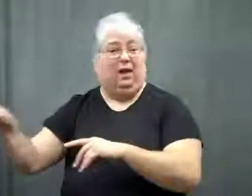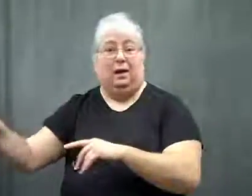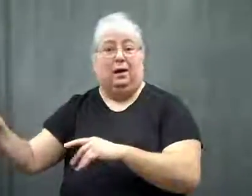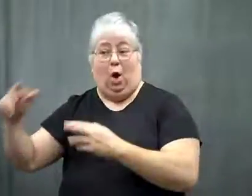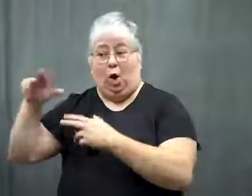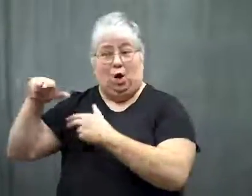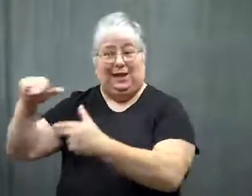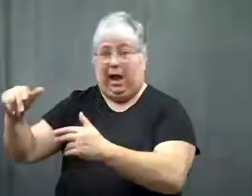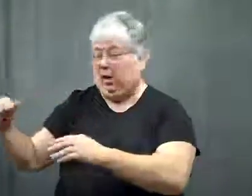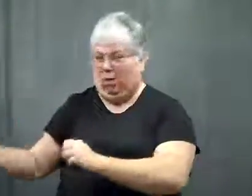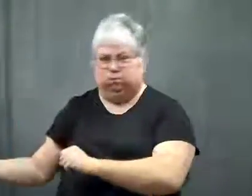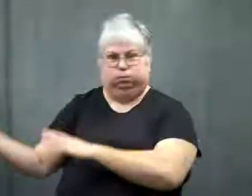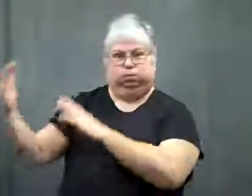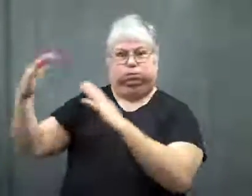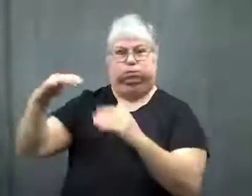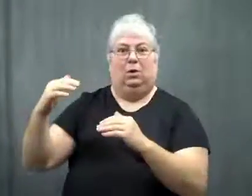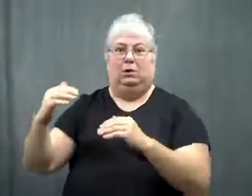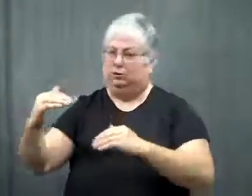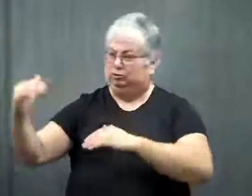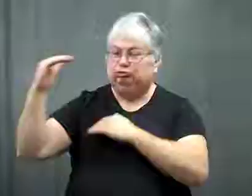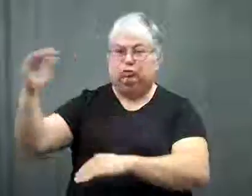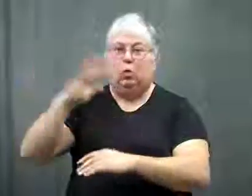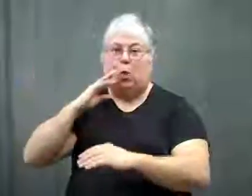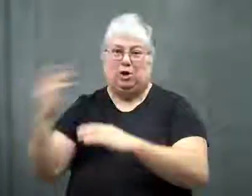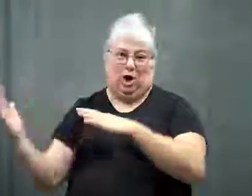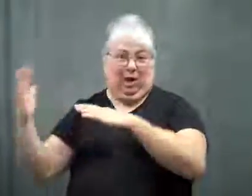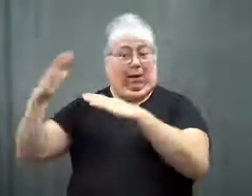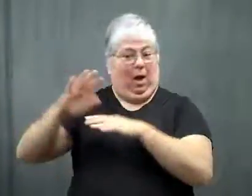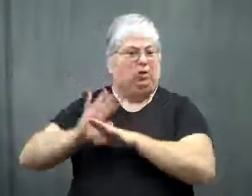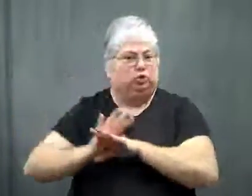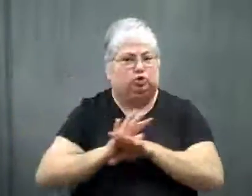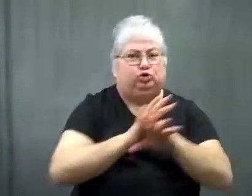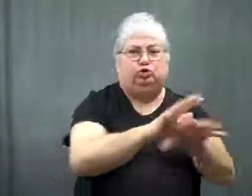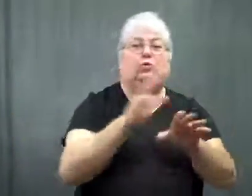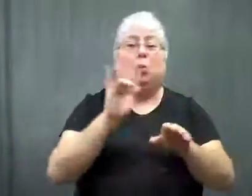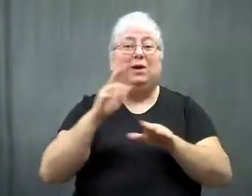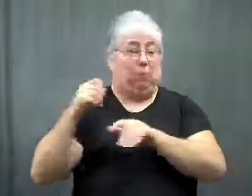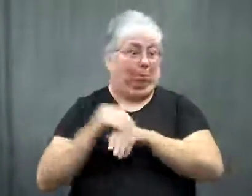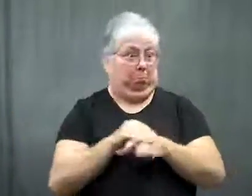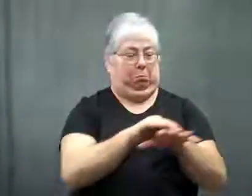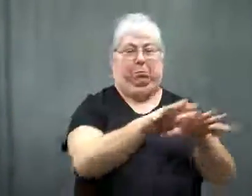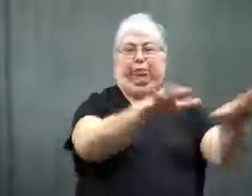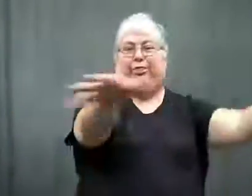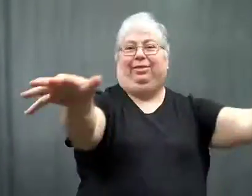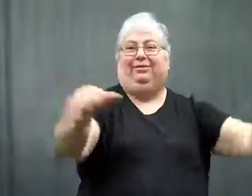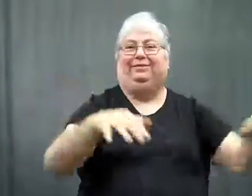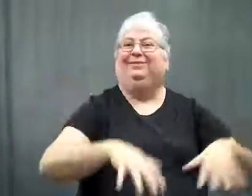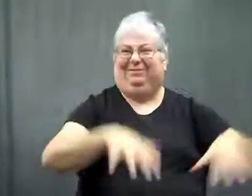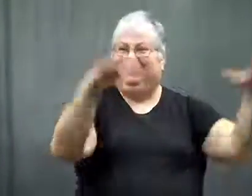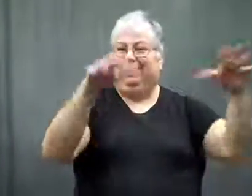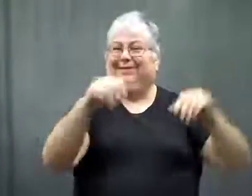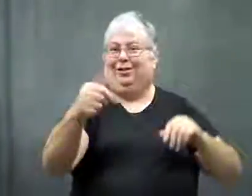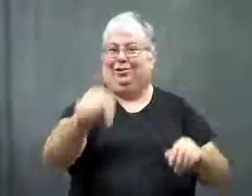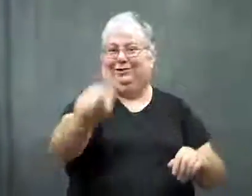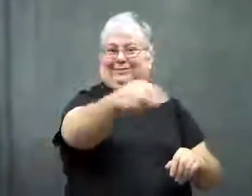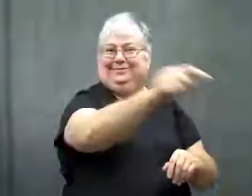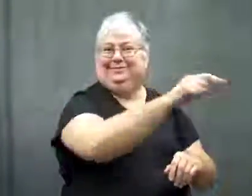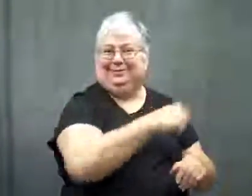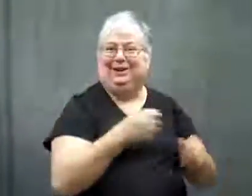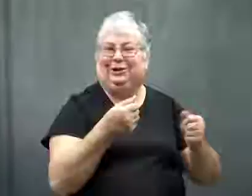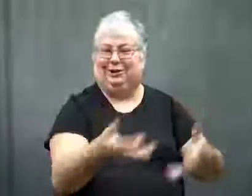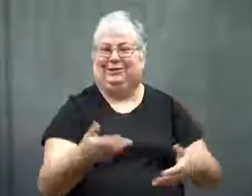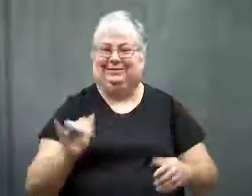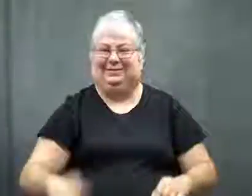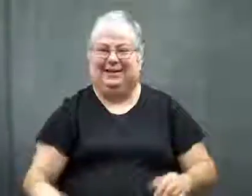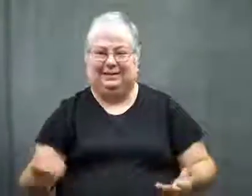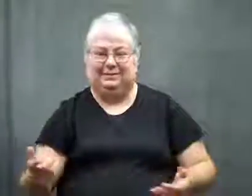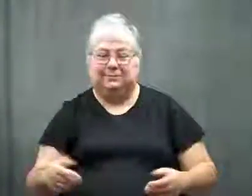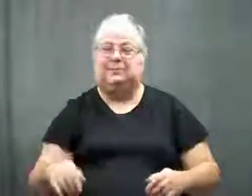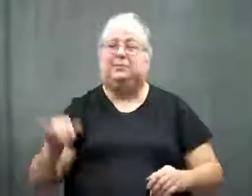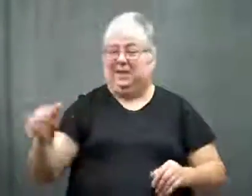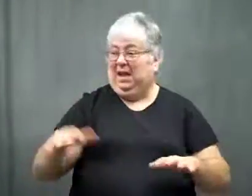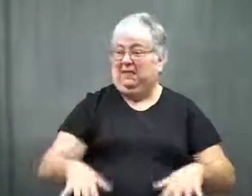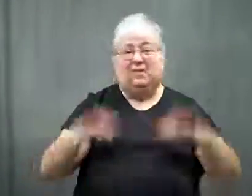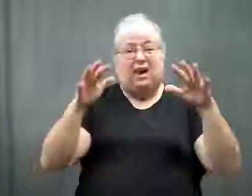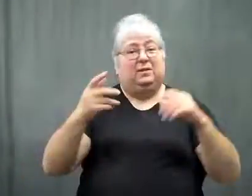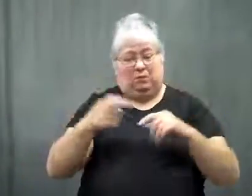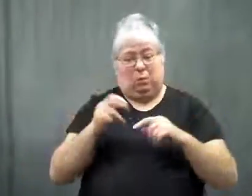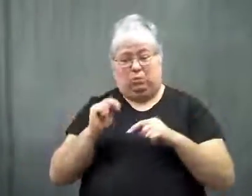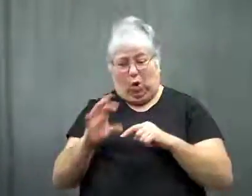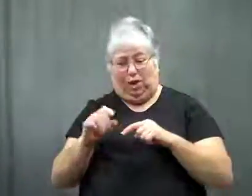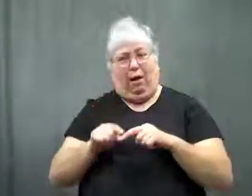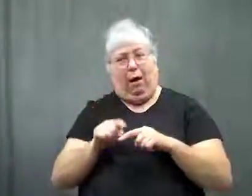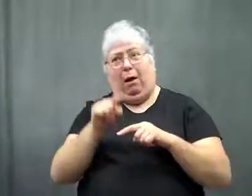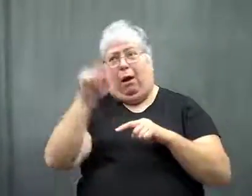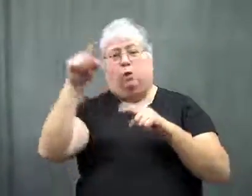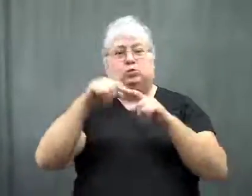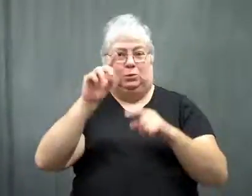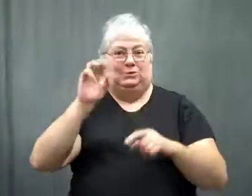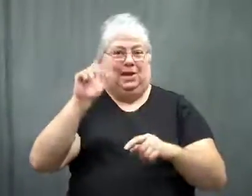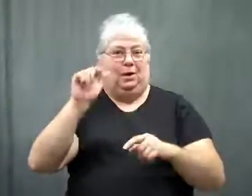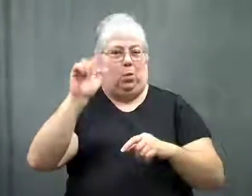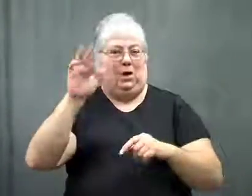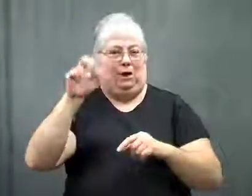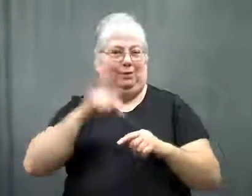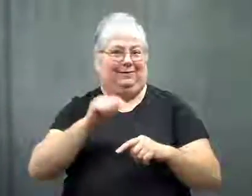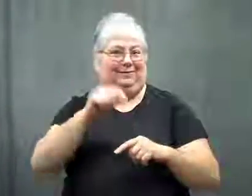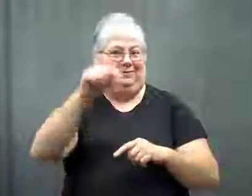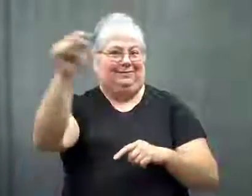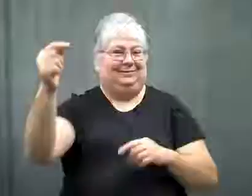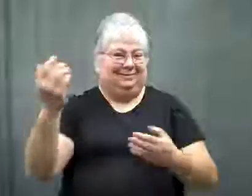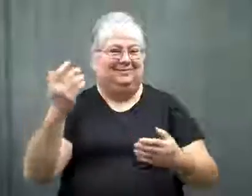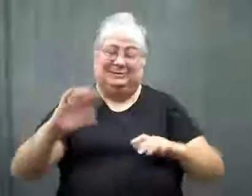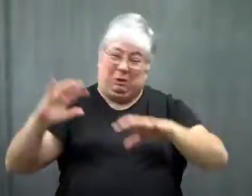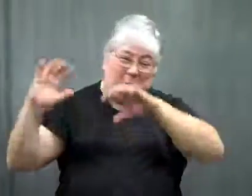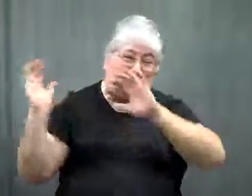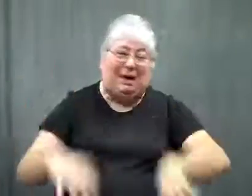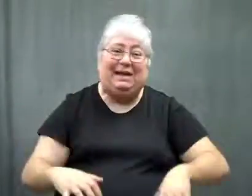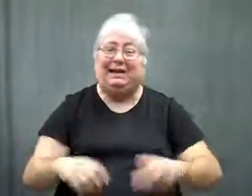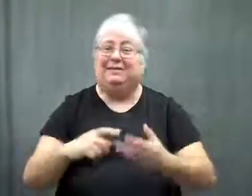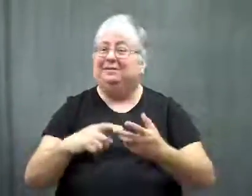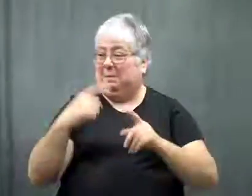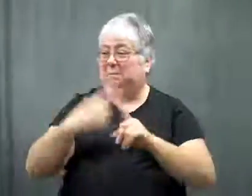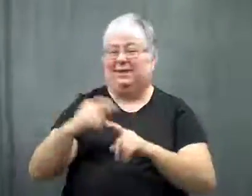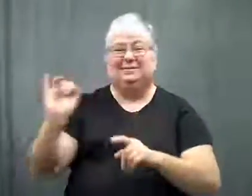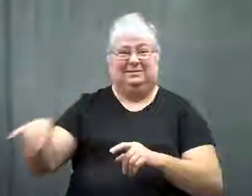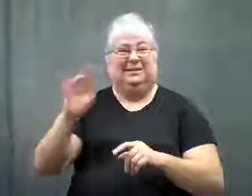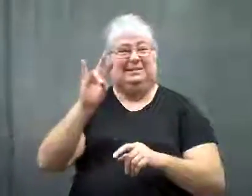The storm surges forced water back up the rivers and caused flooding in other areas.